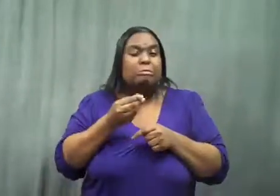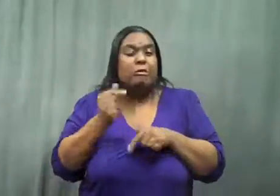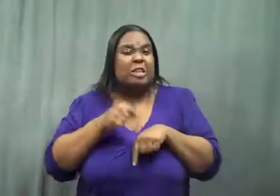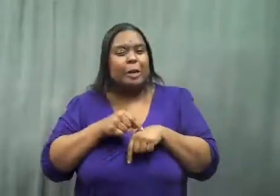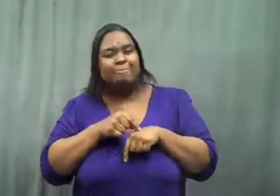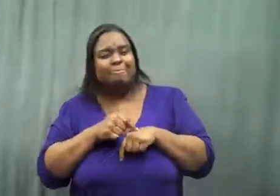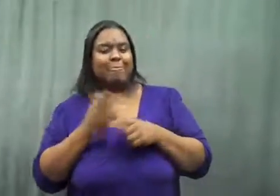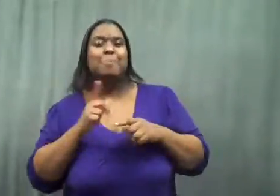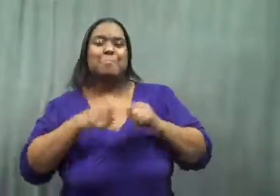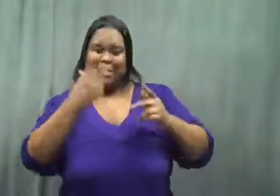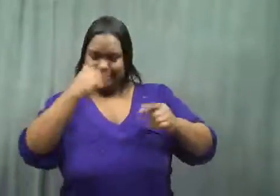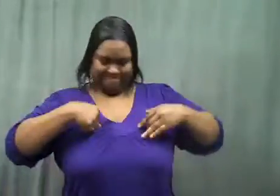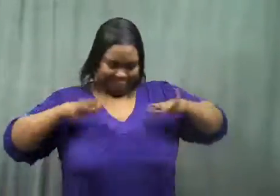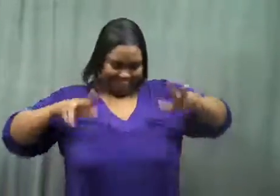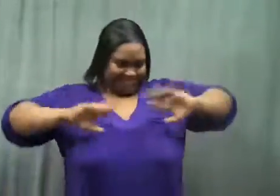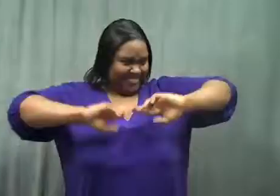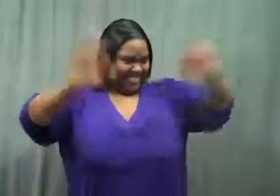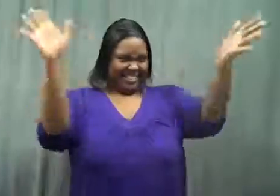A few figured it out. But I was ready for school.